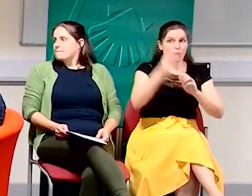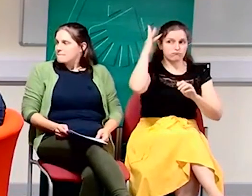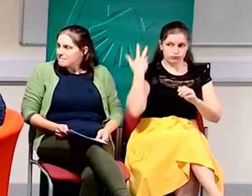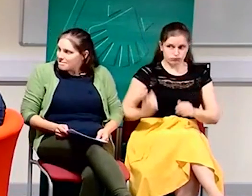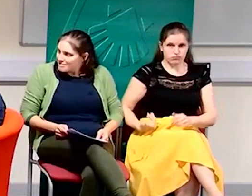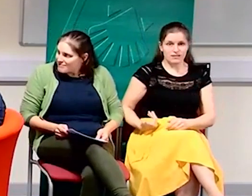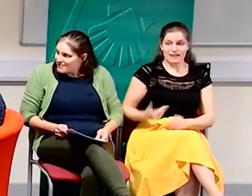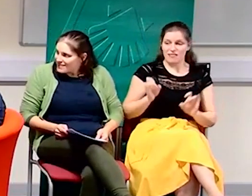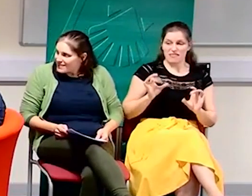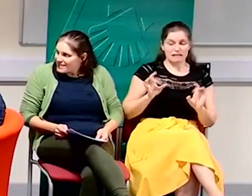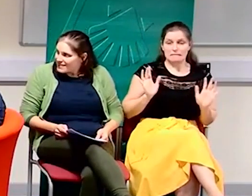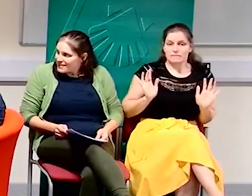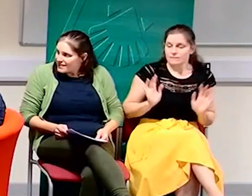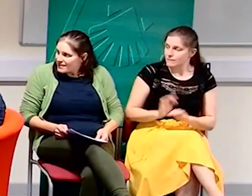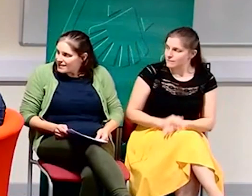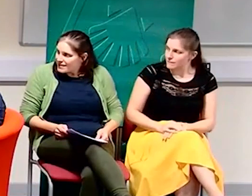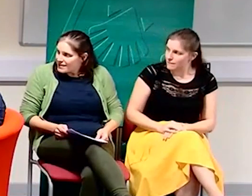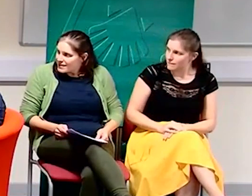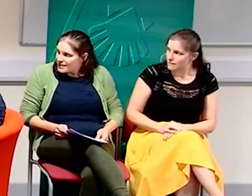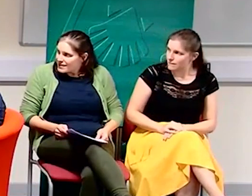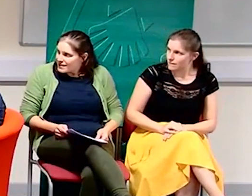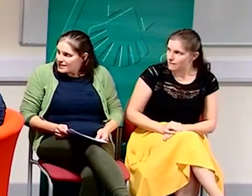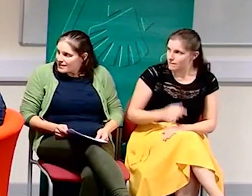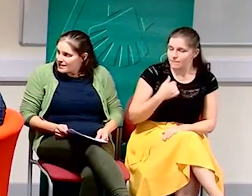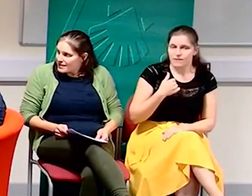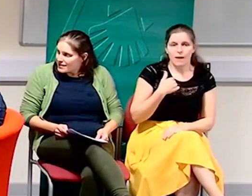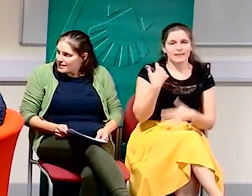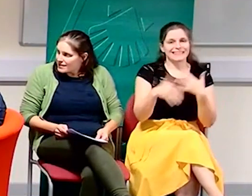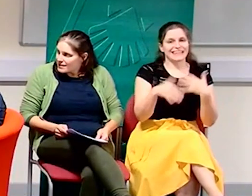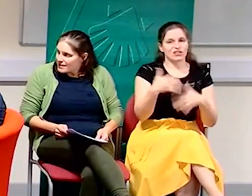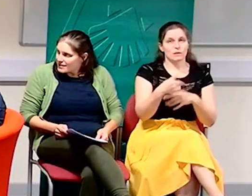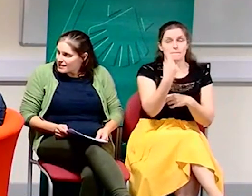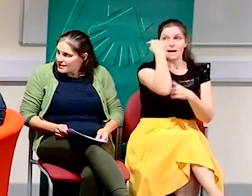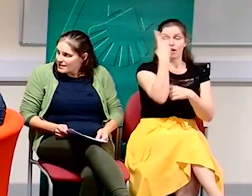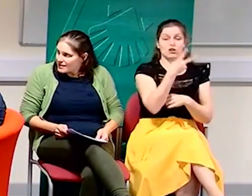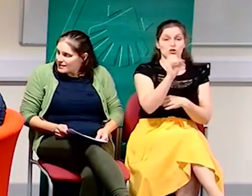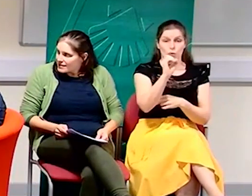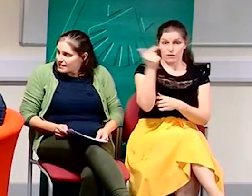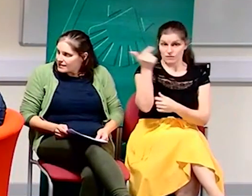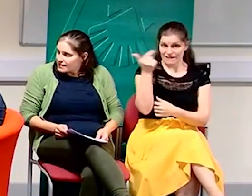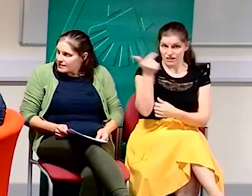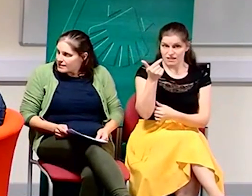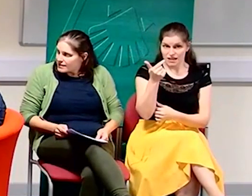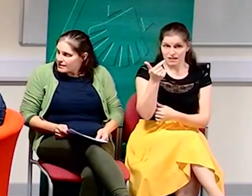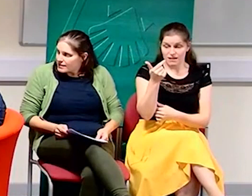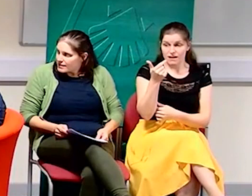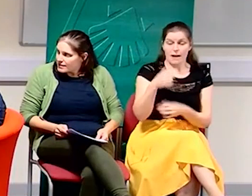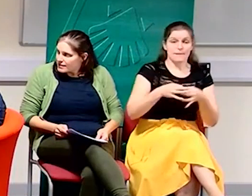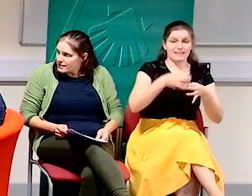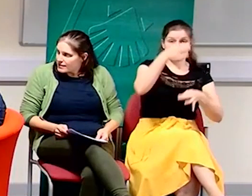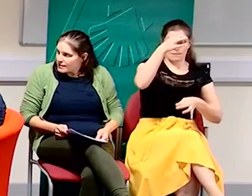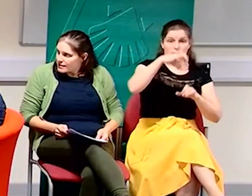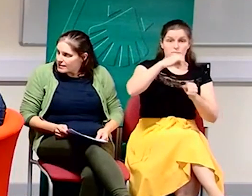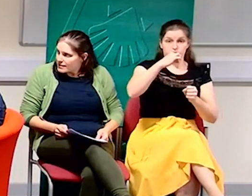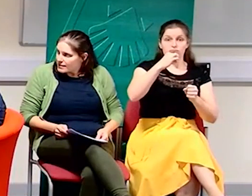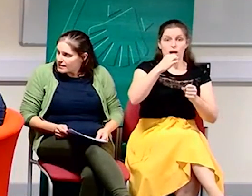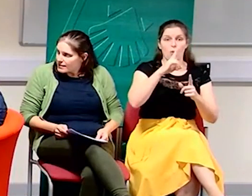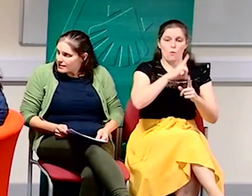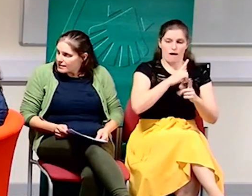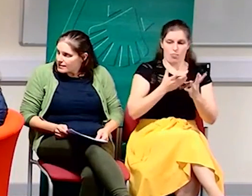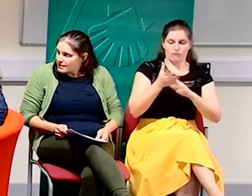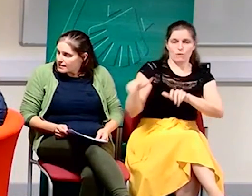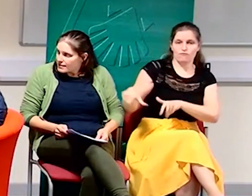go um I was injured in 2017 I sustained a spinal cord injury while playing rugby um I have always